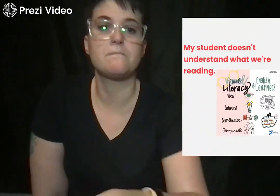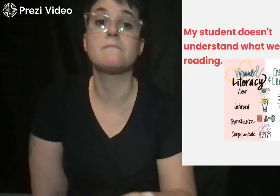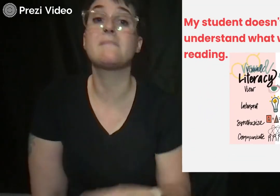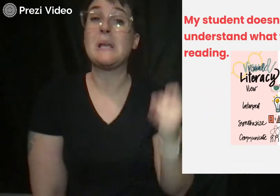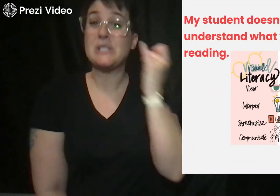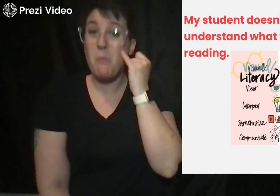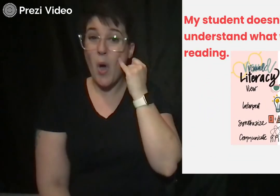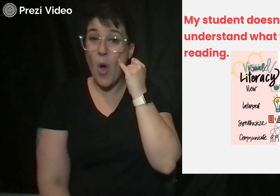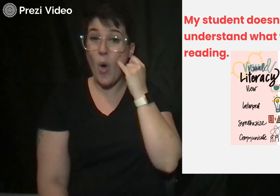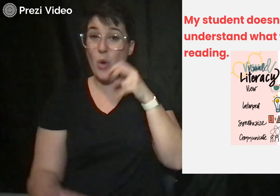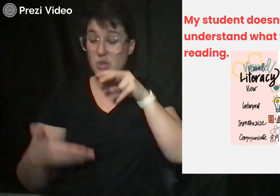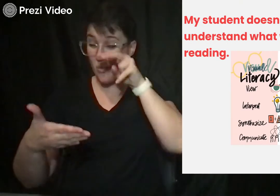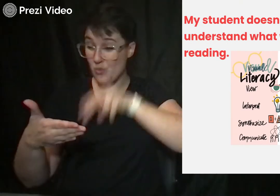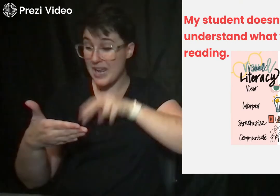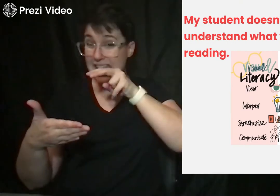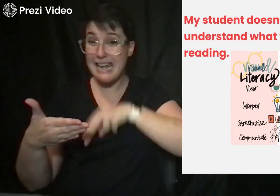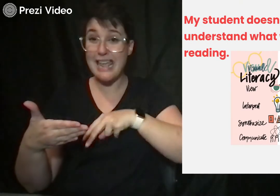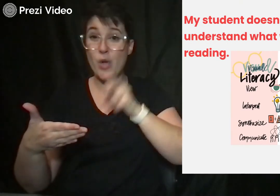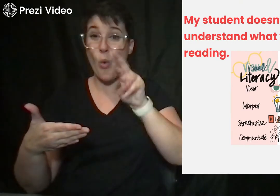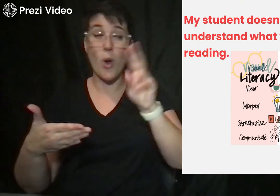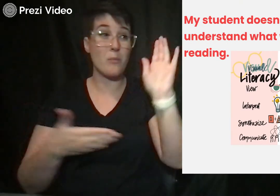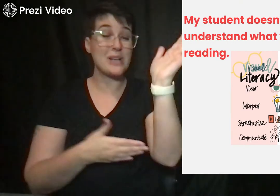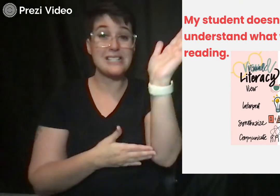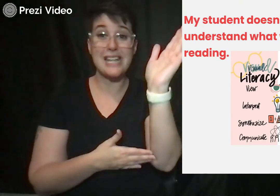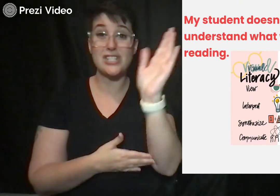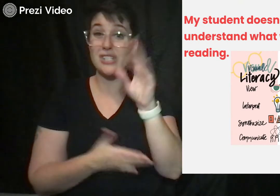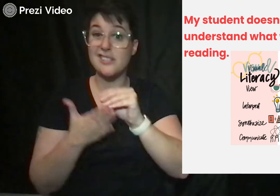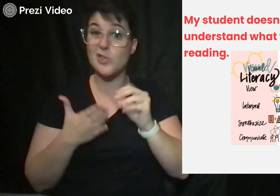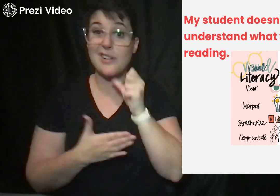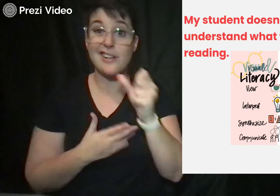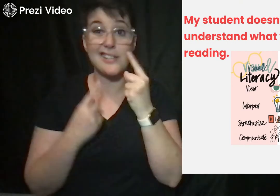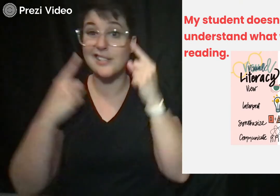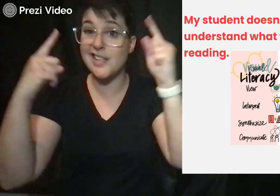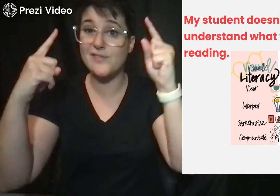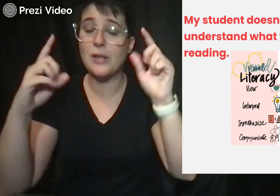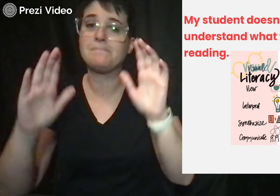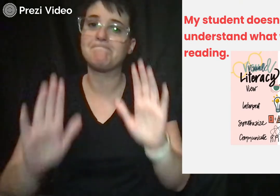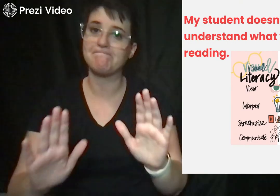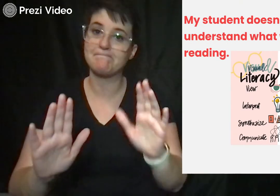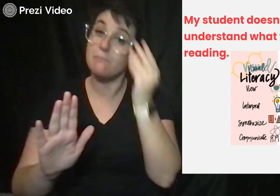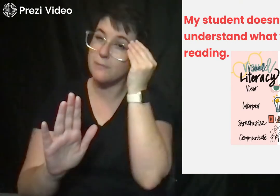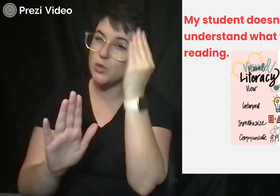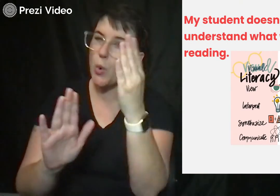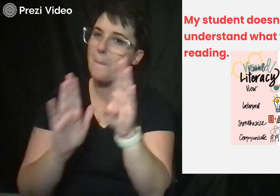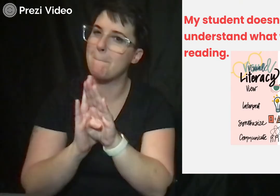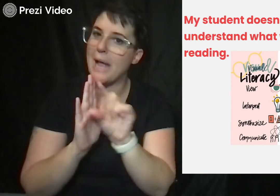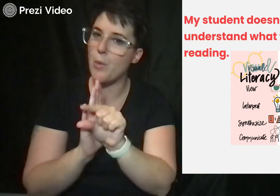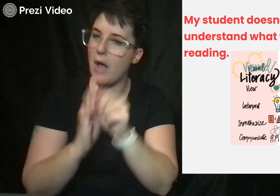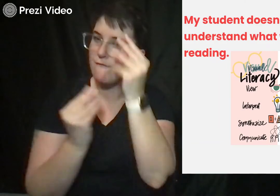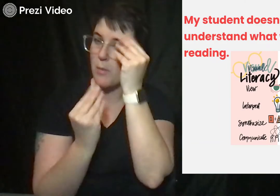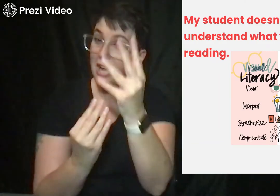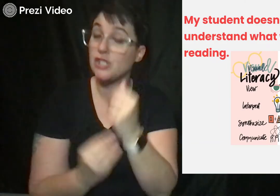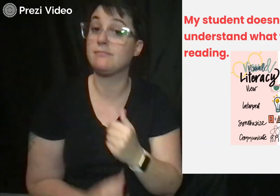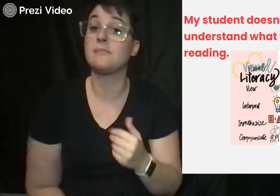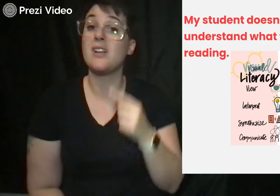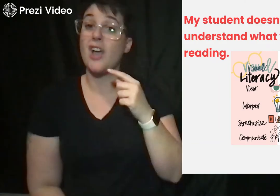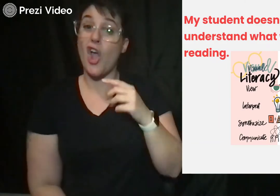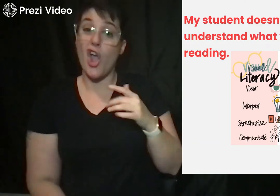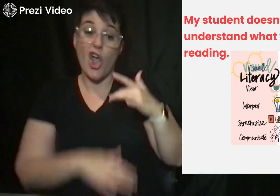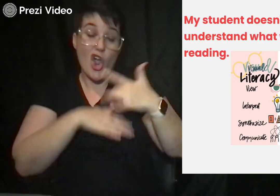Suppose your presentations and reading materials are over your student’s head. Here is some important background knowledge: